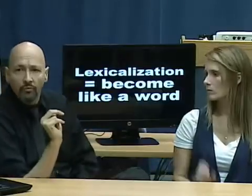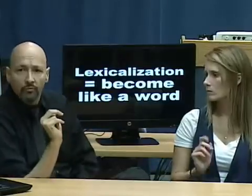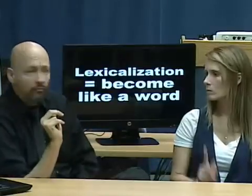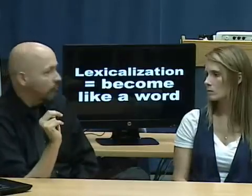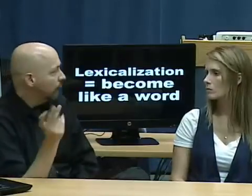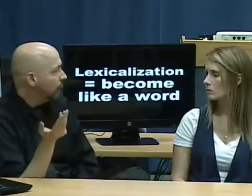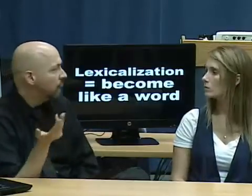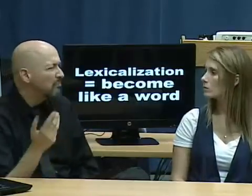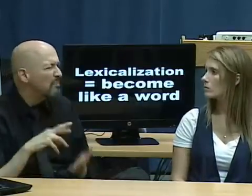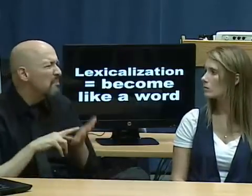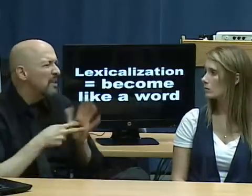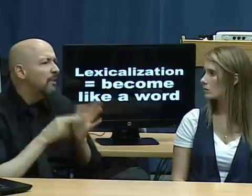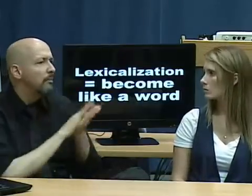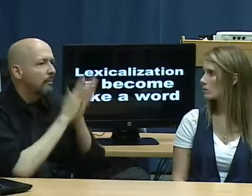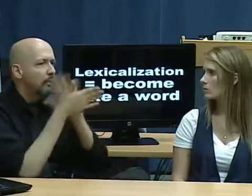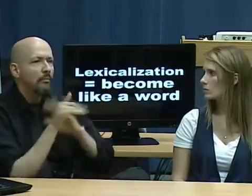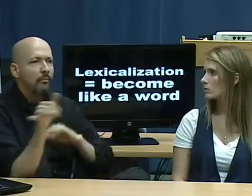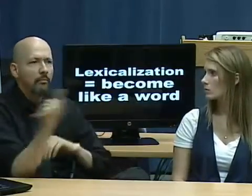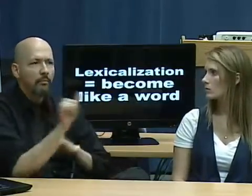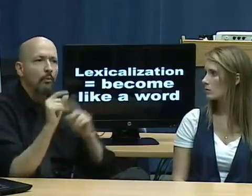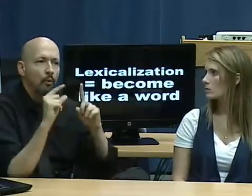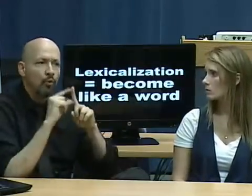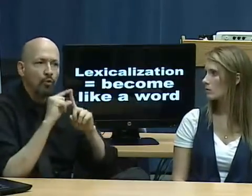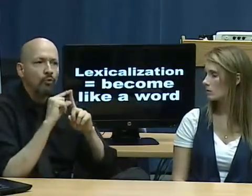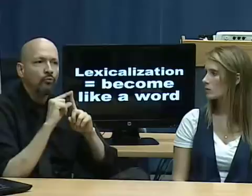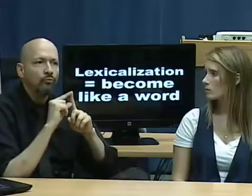It means that it becomes like a word.